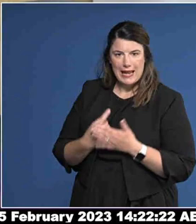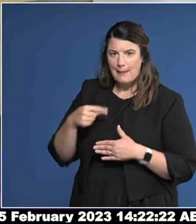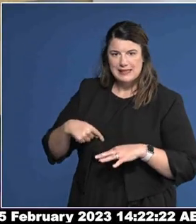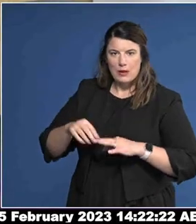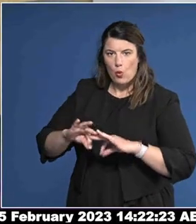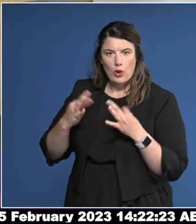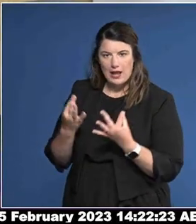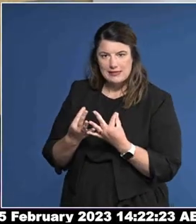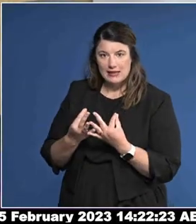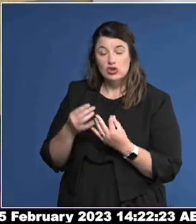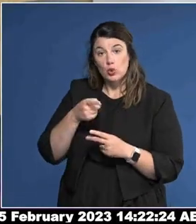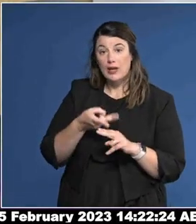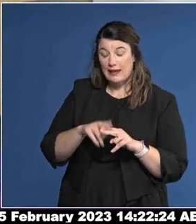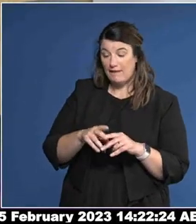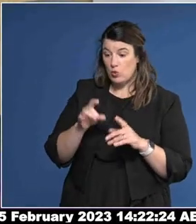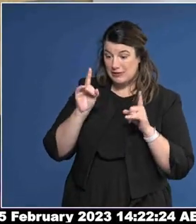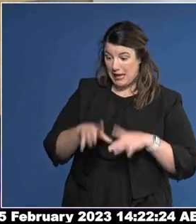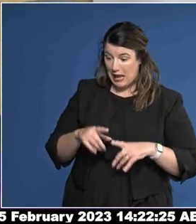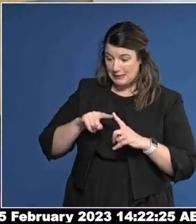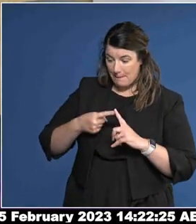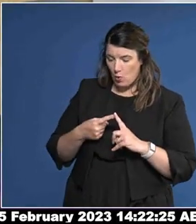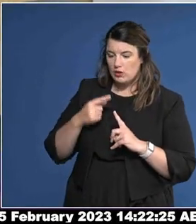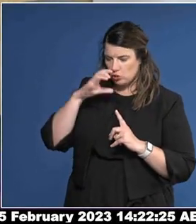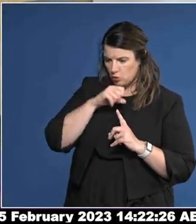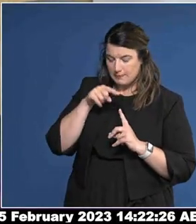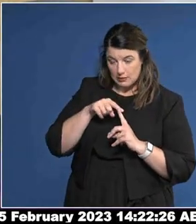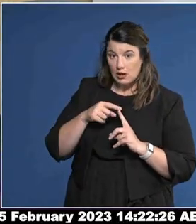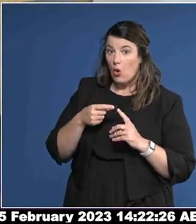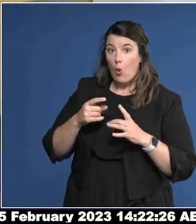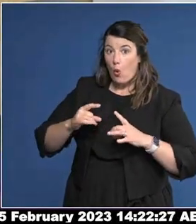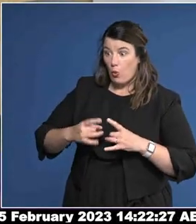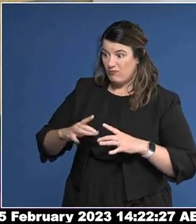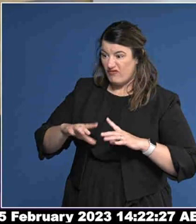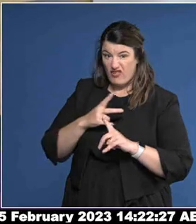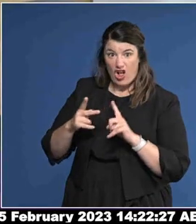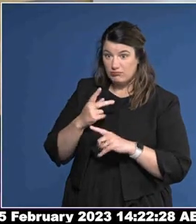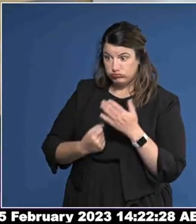that violence, abuse, neglect and exploitation is occurring in organisations,